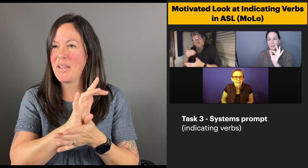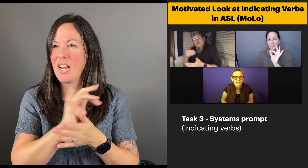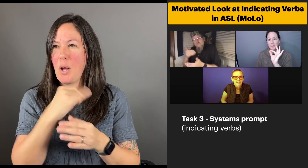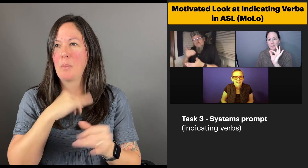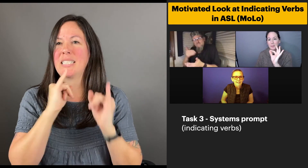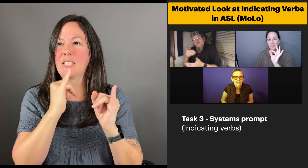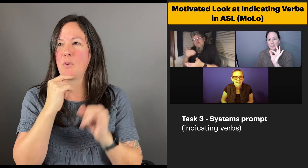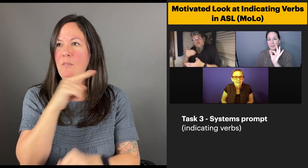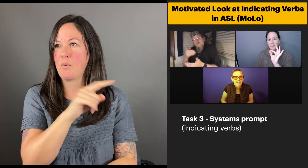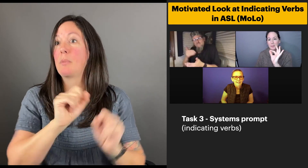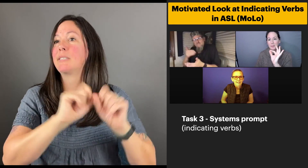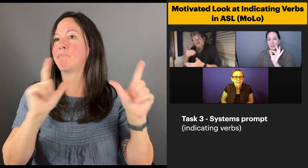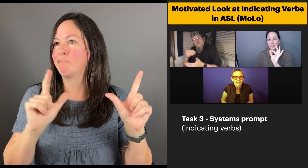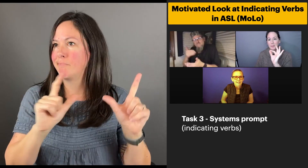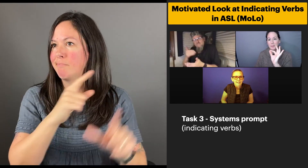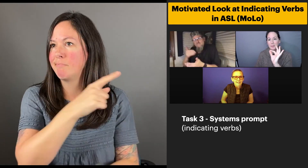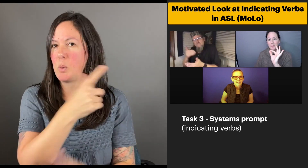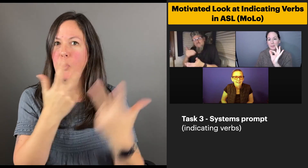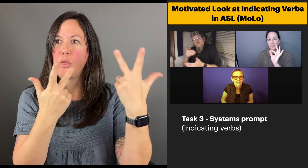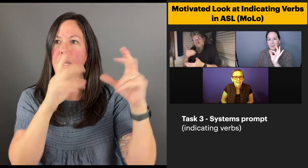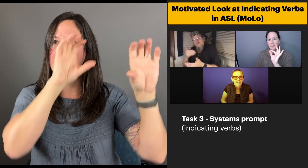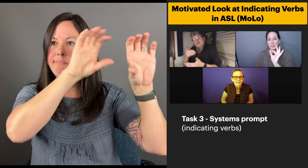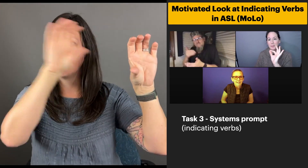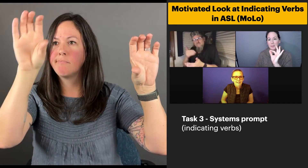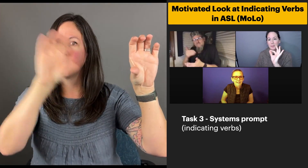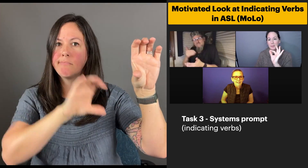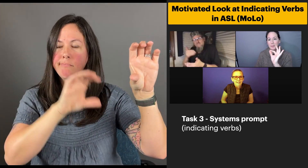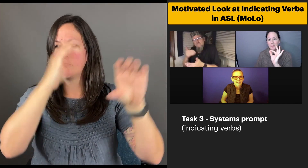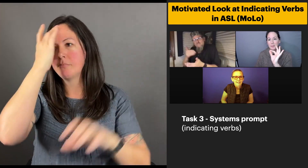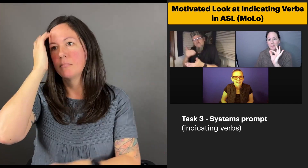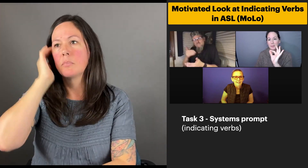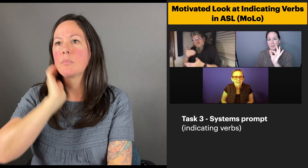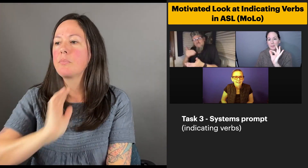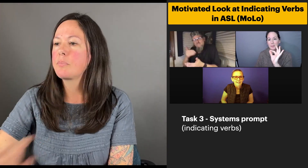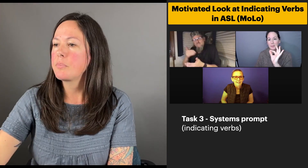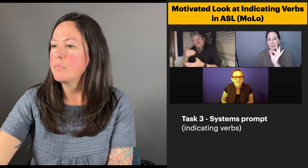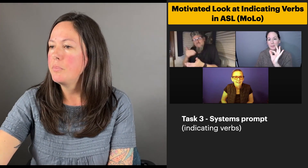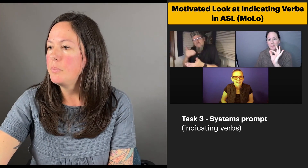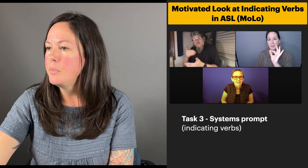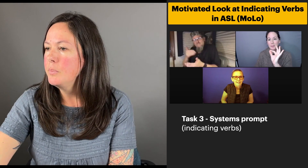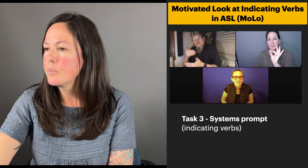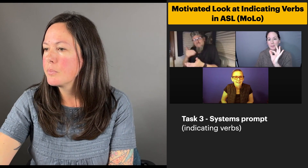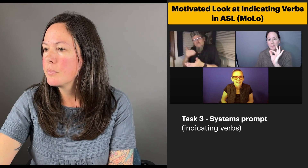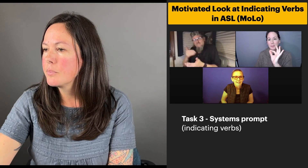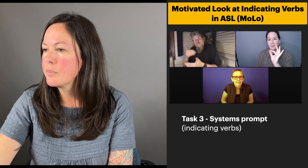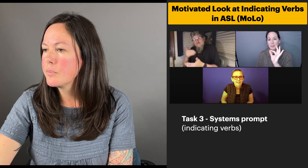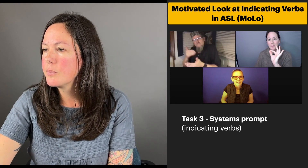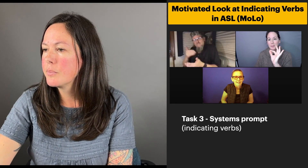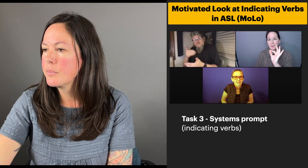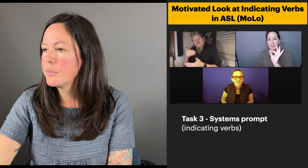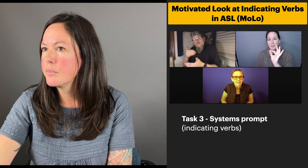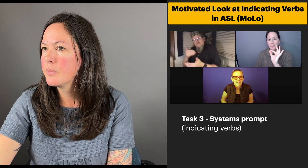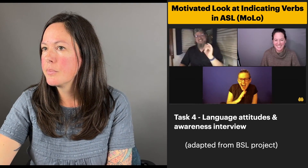task of four you can see me up there the on the top right I was the interviewer